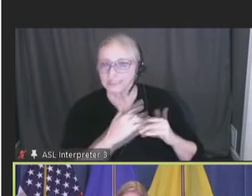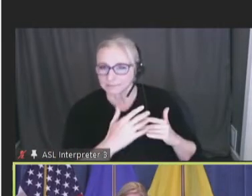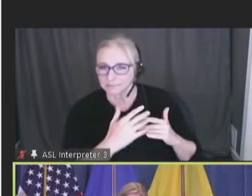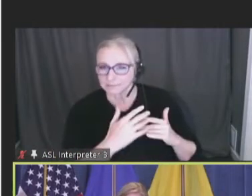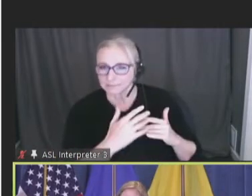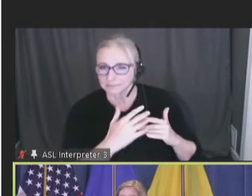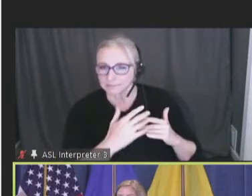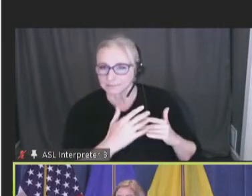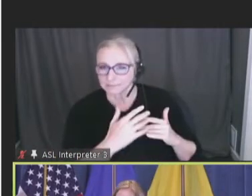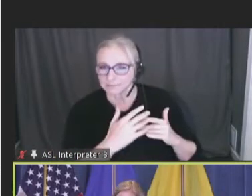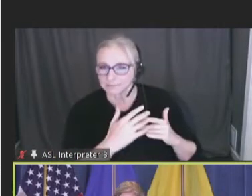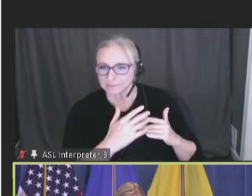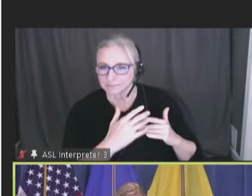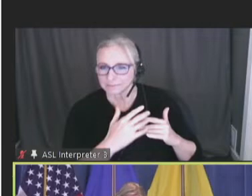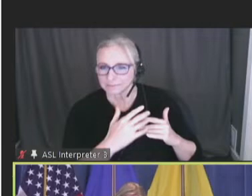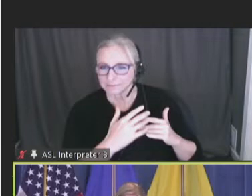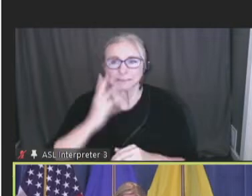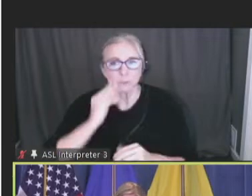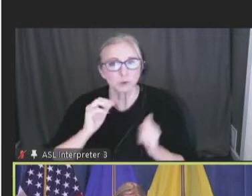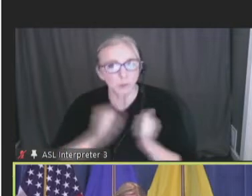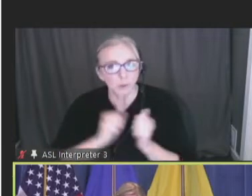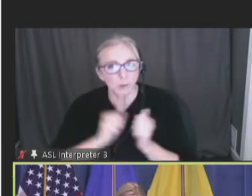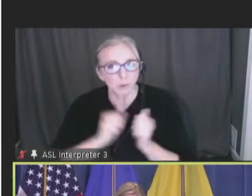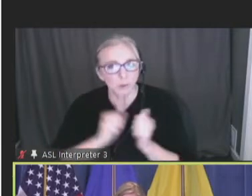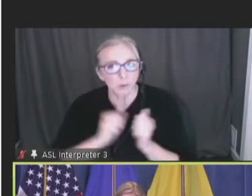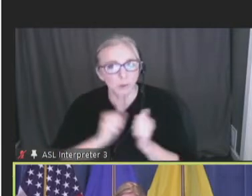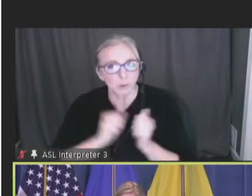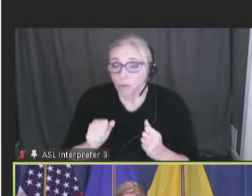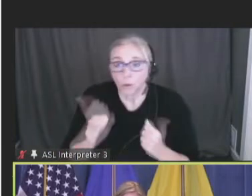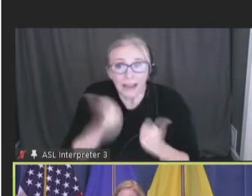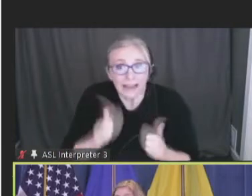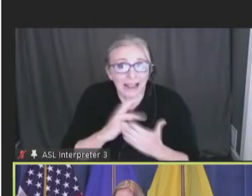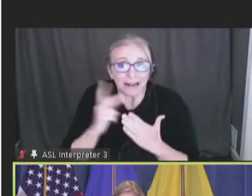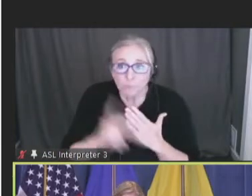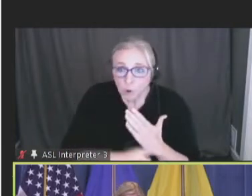previous experience in public health or programming or managing federal funding.